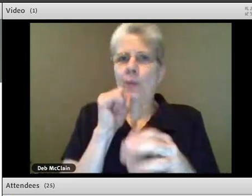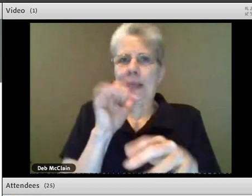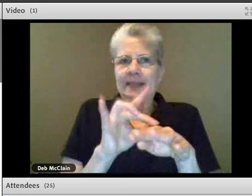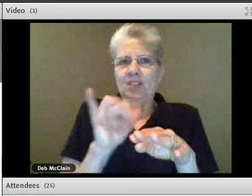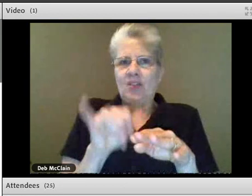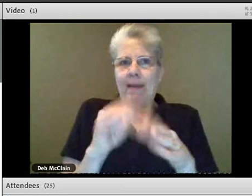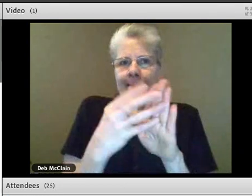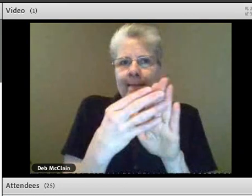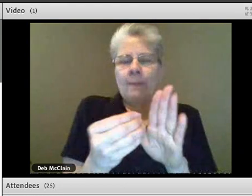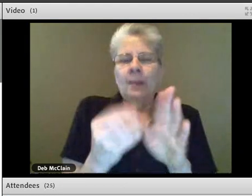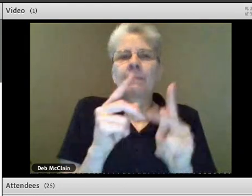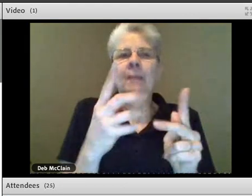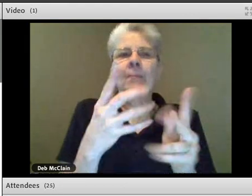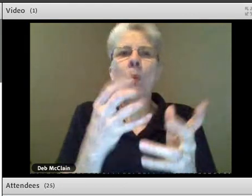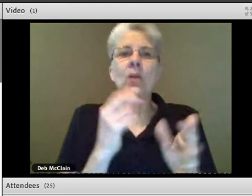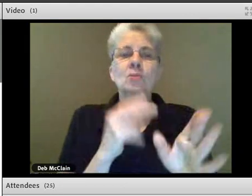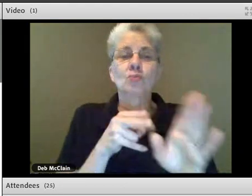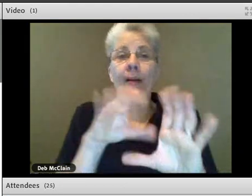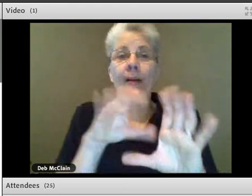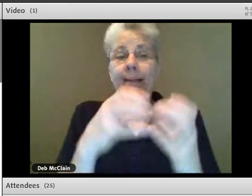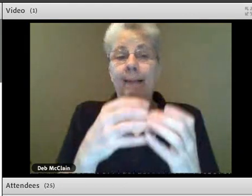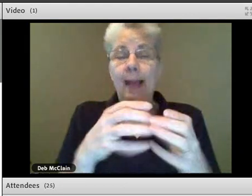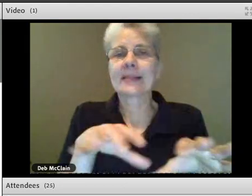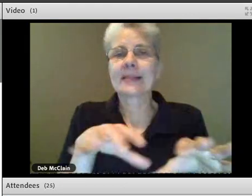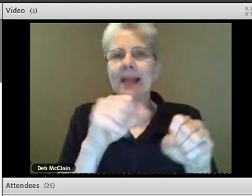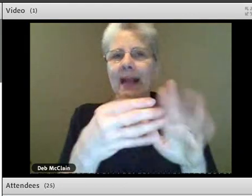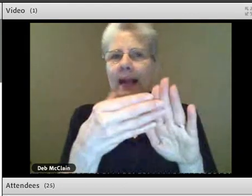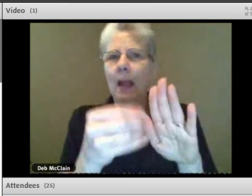and when people want to join a class, they take a copy of that master course,